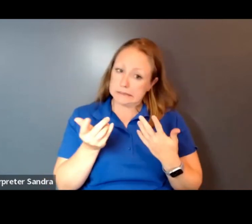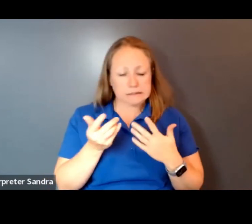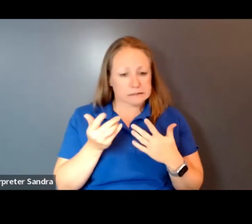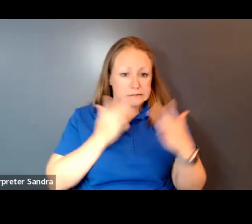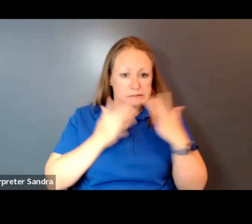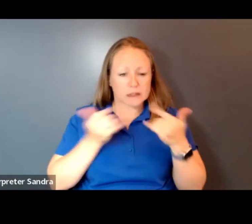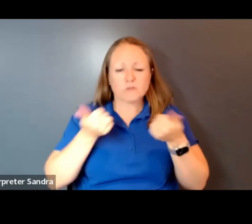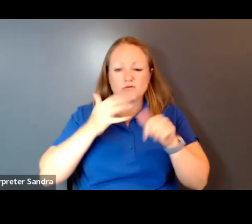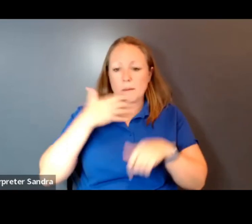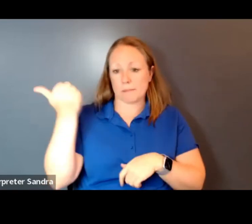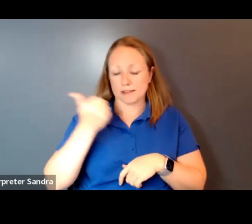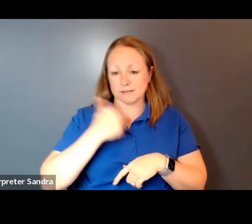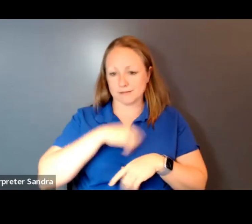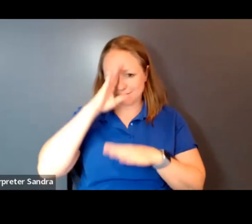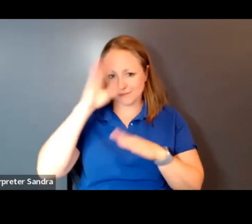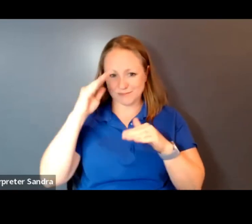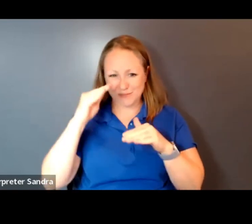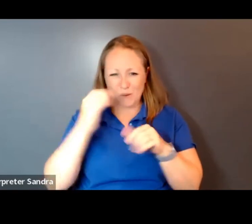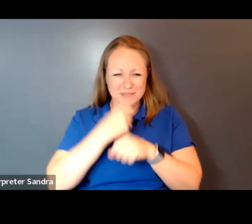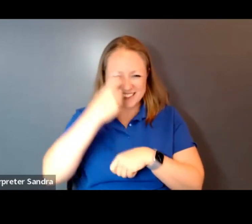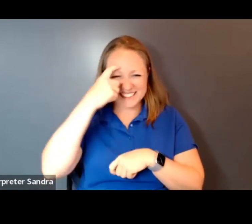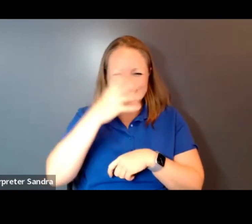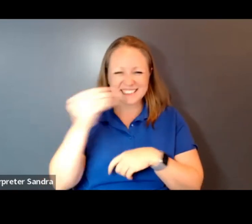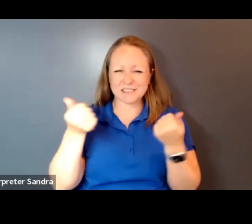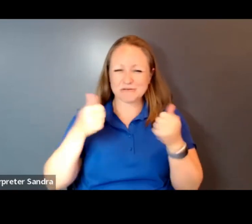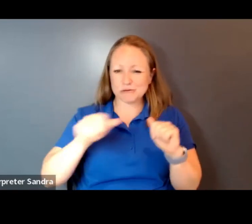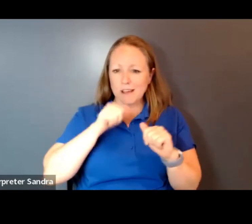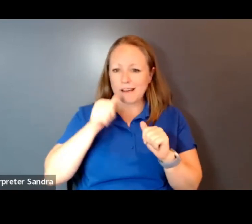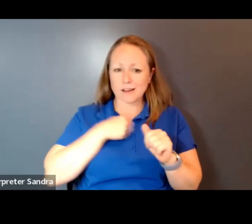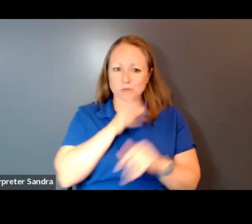sense. And I'll try not to talk too fast so everybody can keep